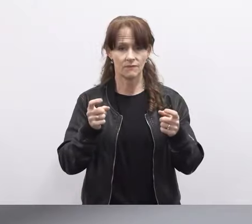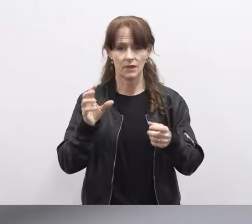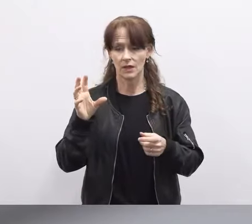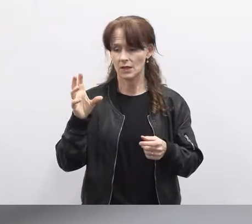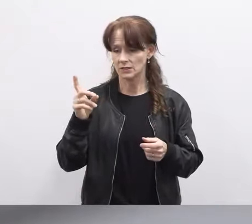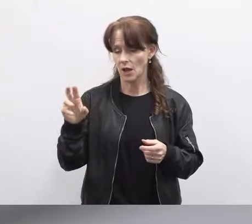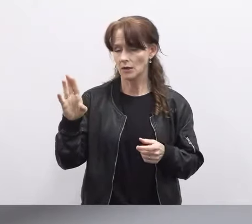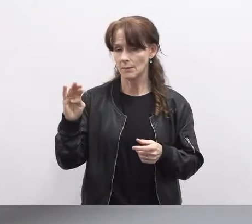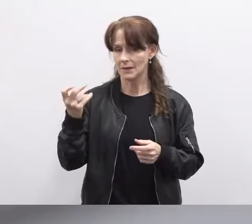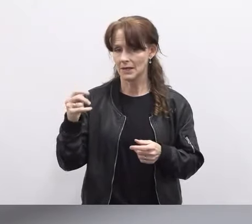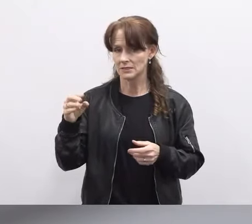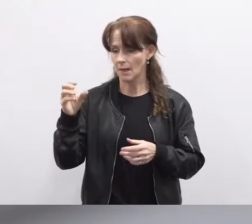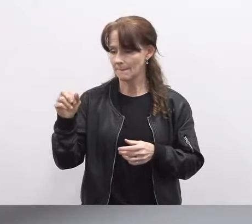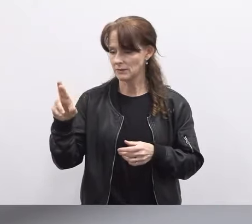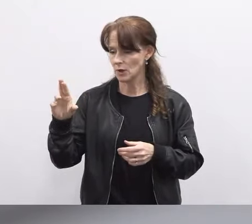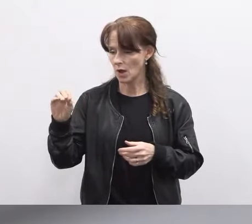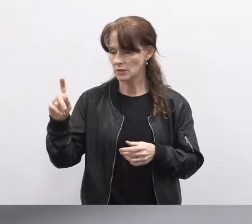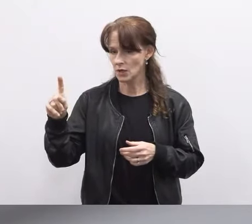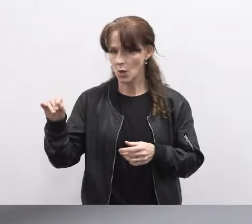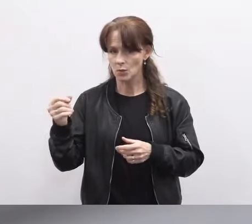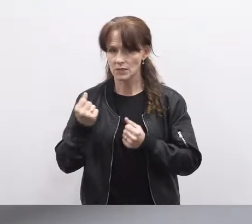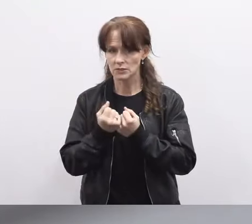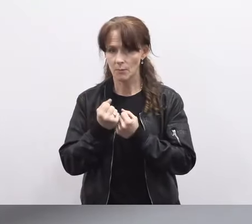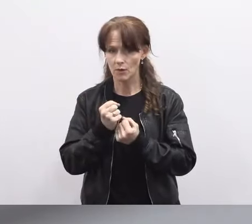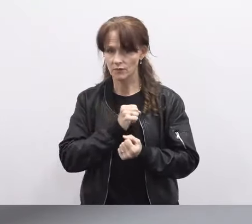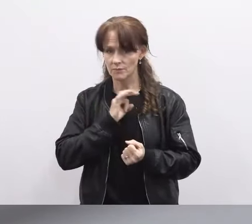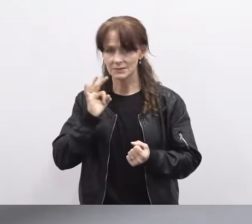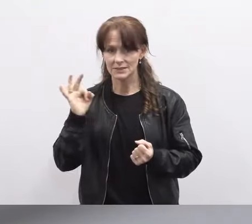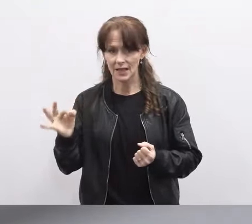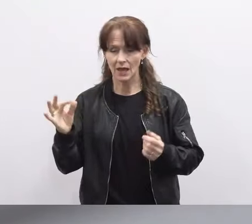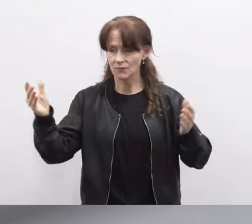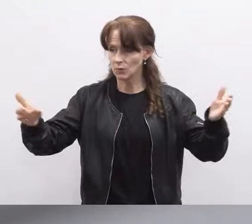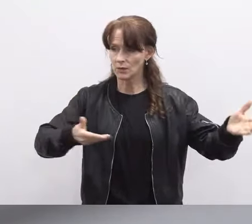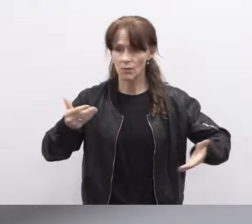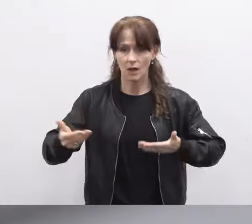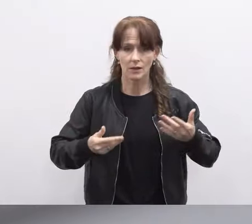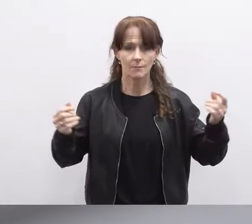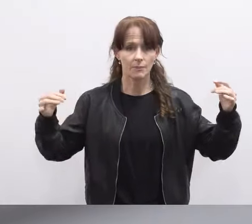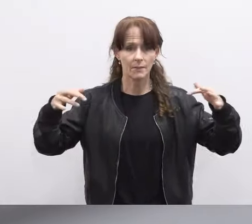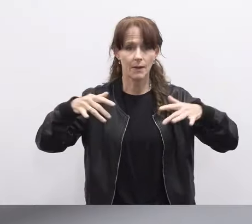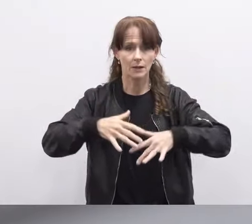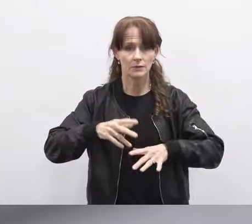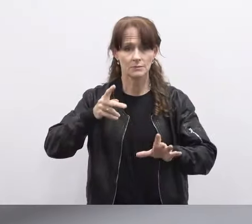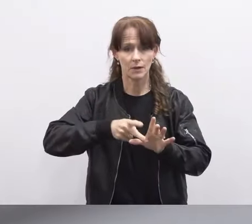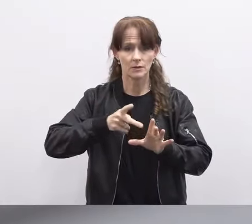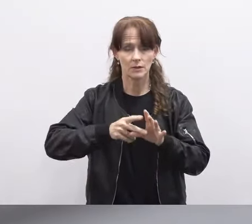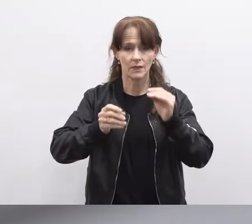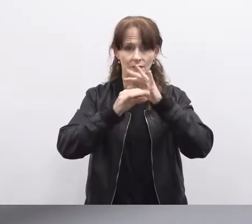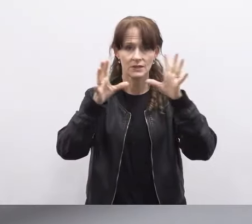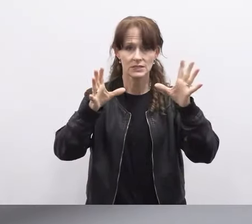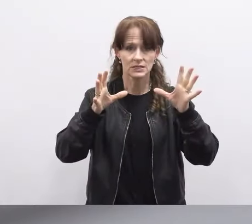and Mr. Otto with support from staff. But we welcome the public's participation in those visioning sessions in a way